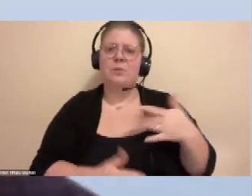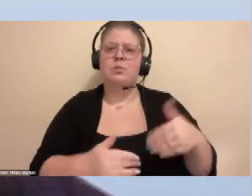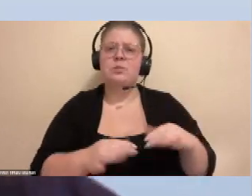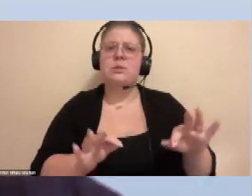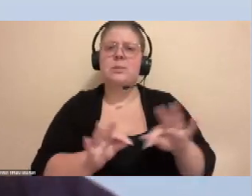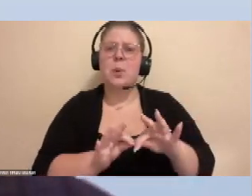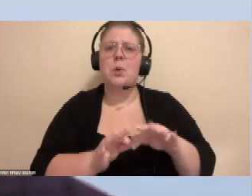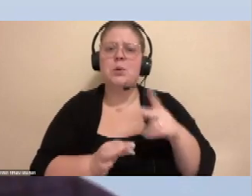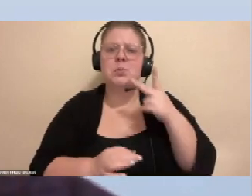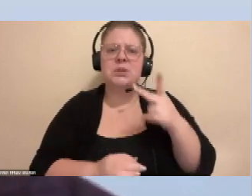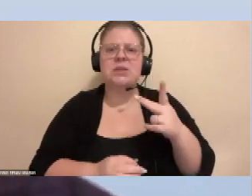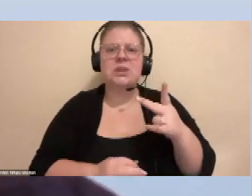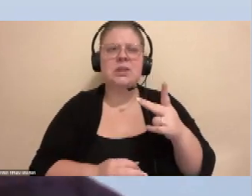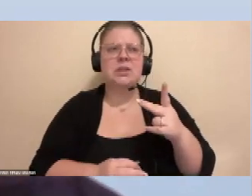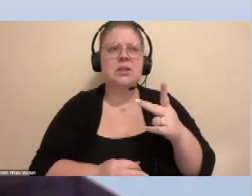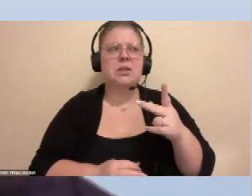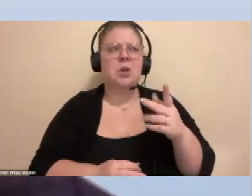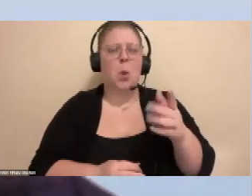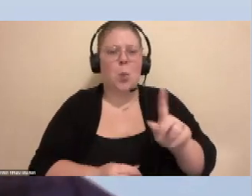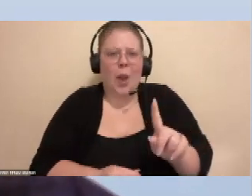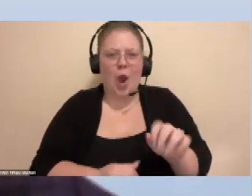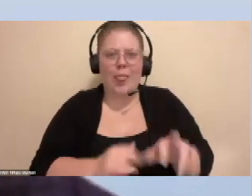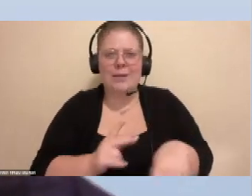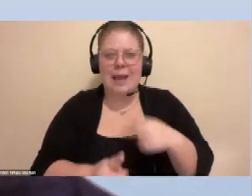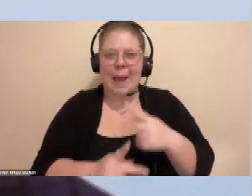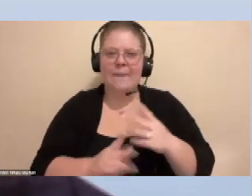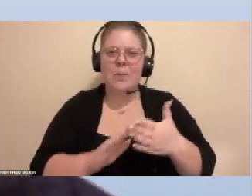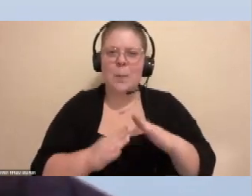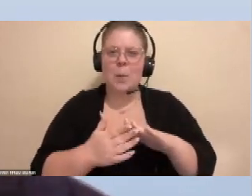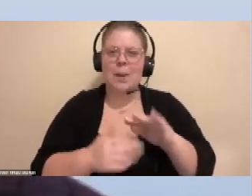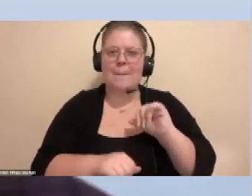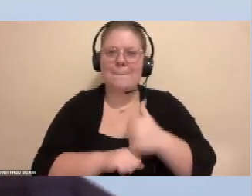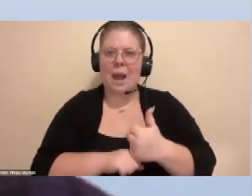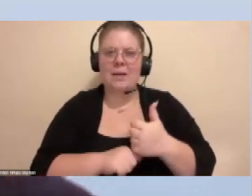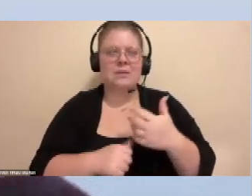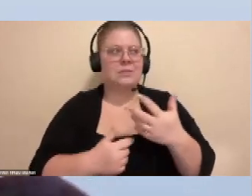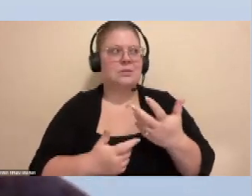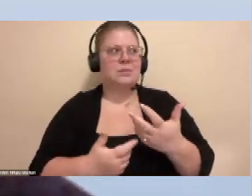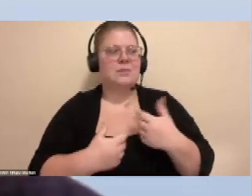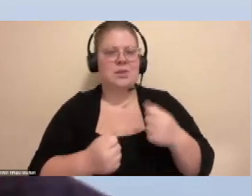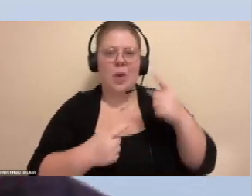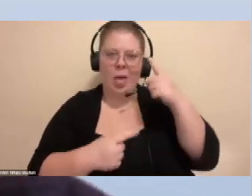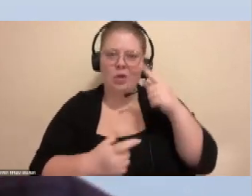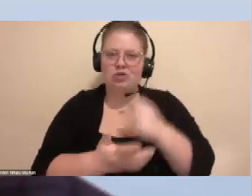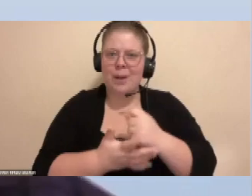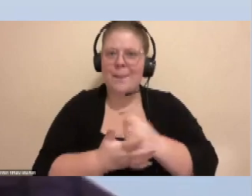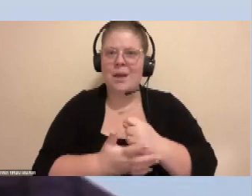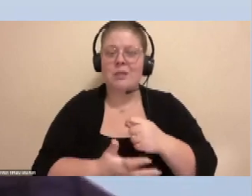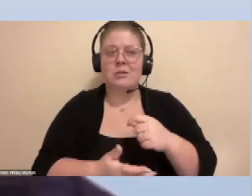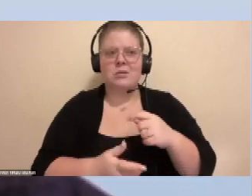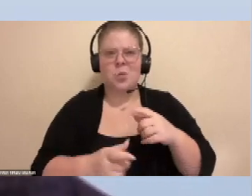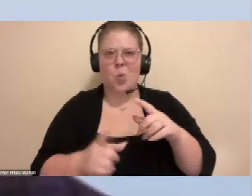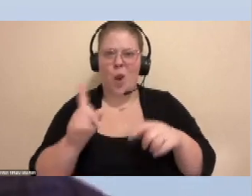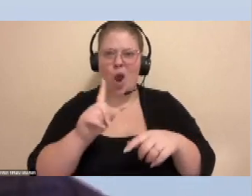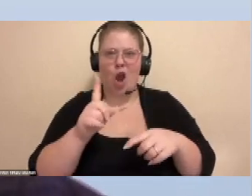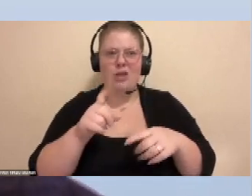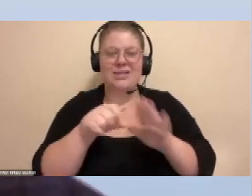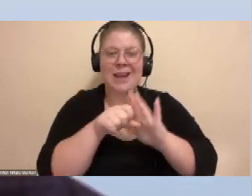where that kind of community based mental health treatment is offered. Geographically. Who gets that kind of treatment when it comes